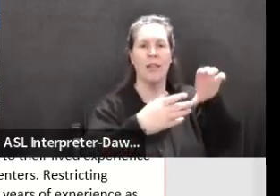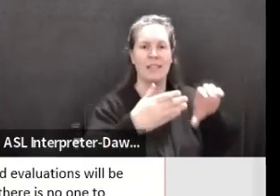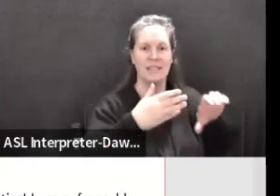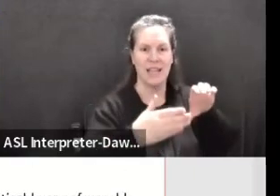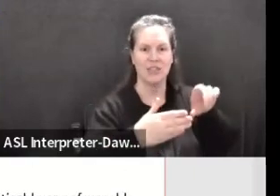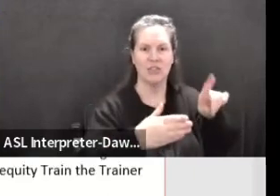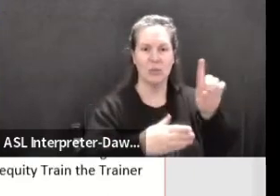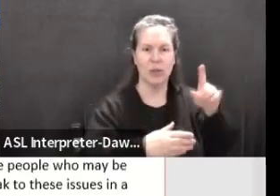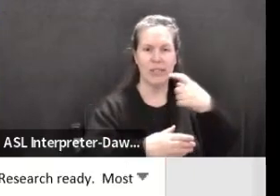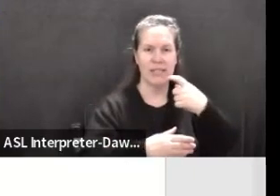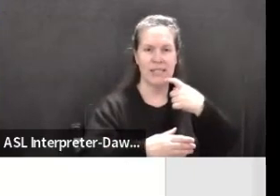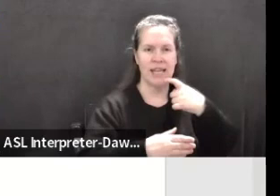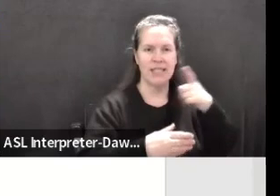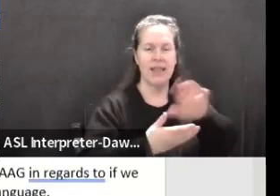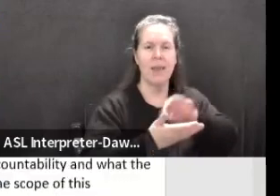where it's the amount of hours,